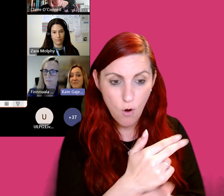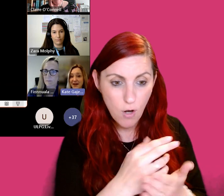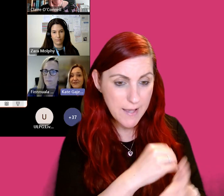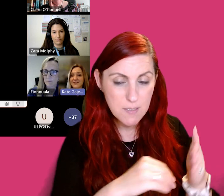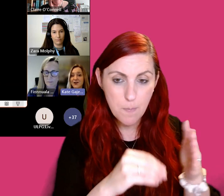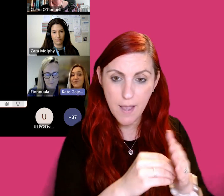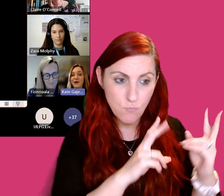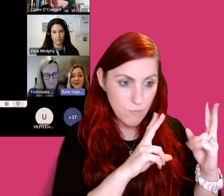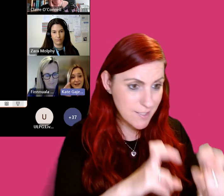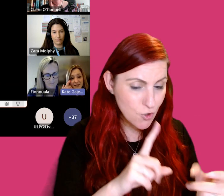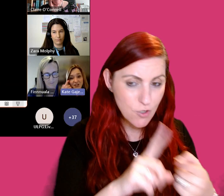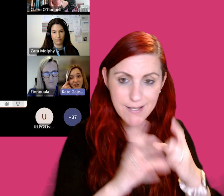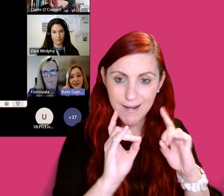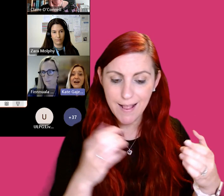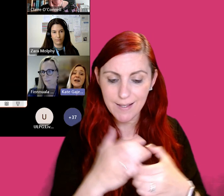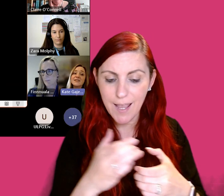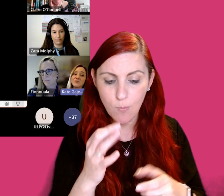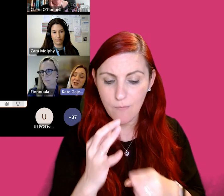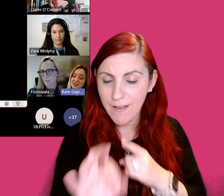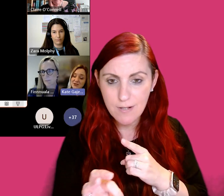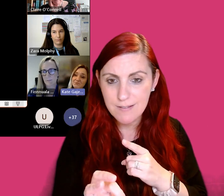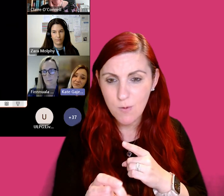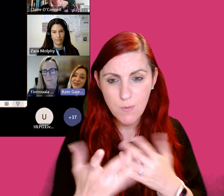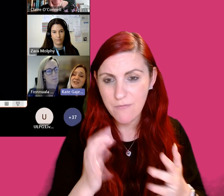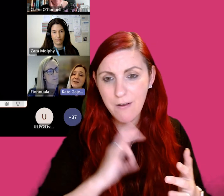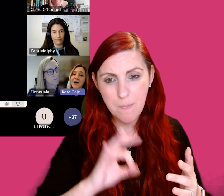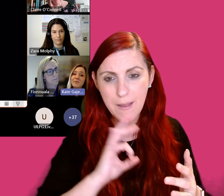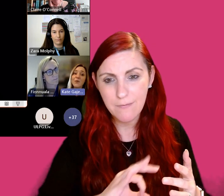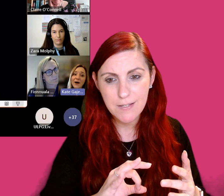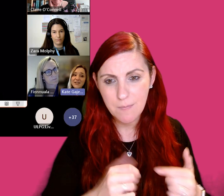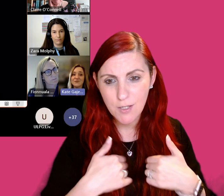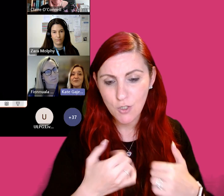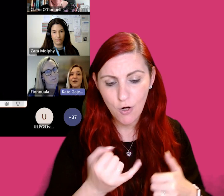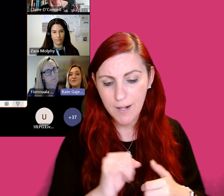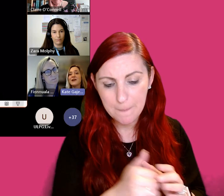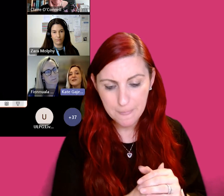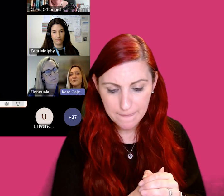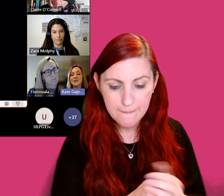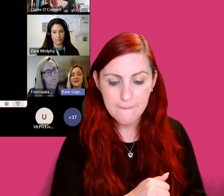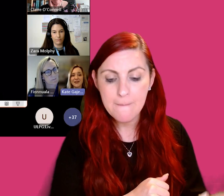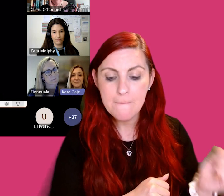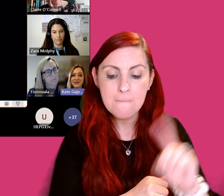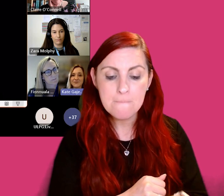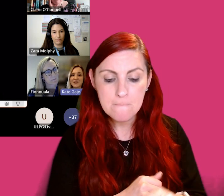of the benefits of my pregnancy Journey so just to sum up why to involve pregnant women in diabetes